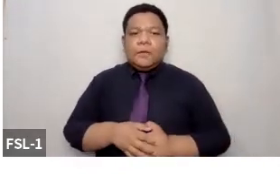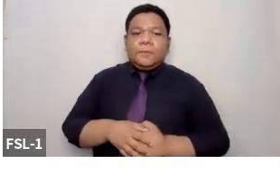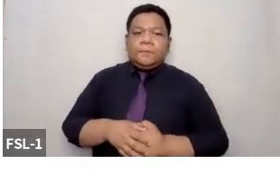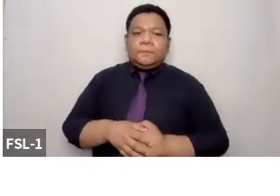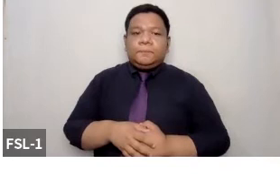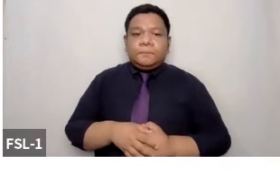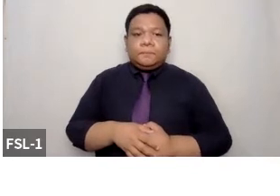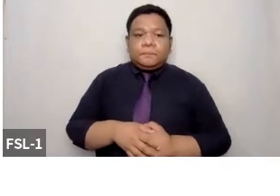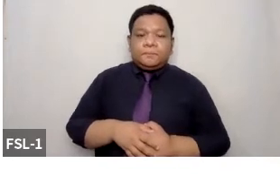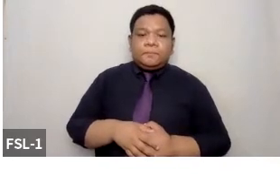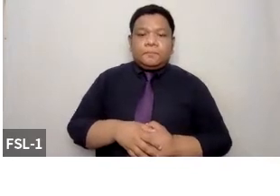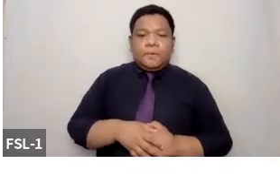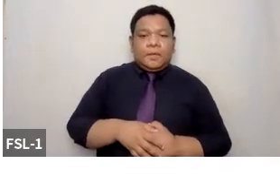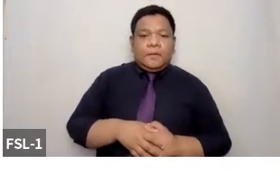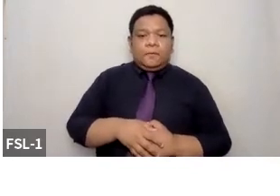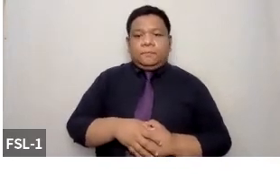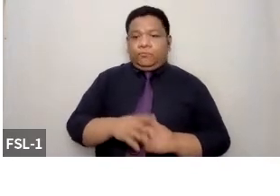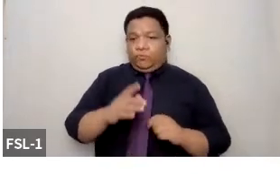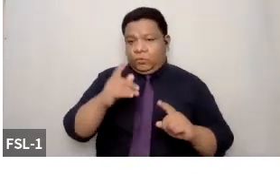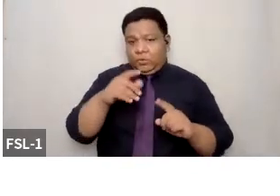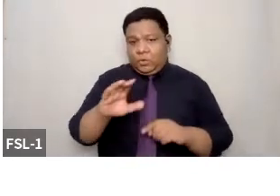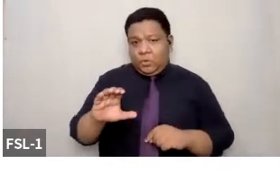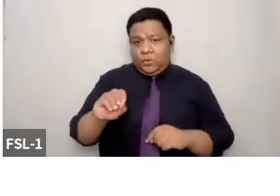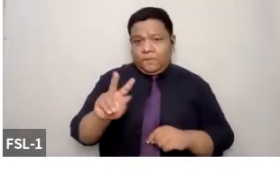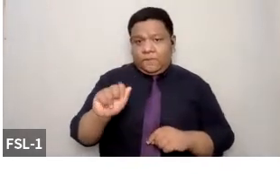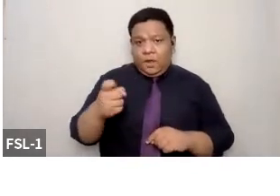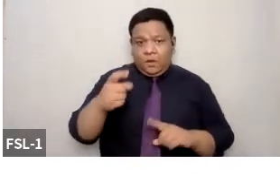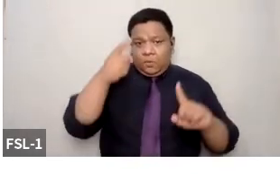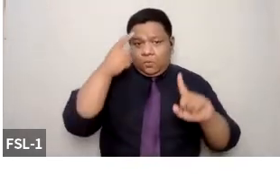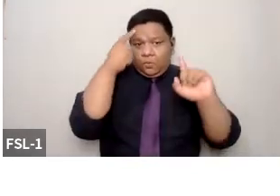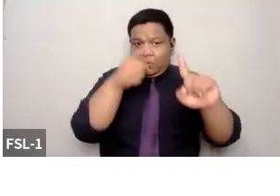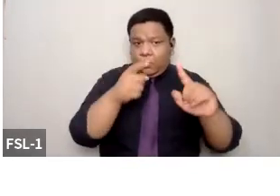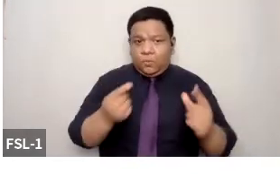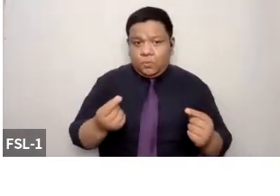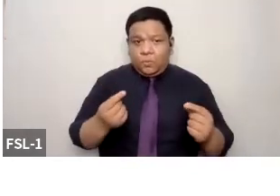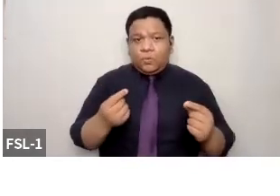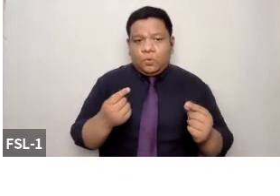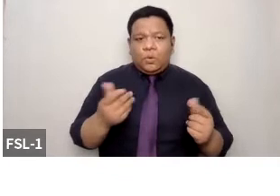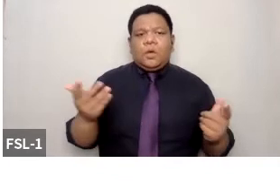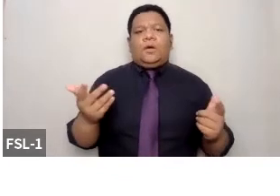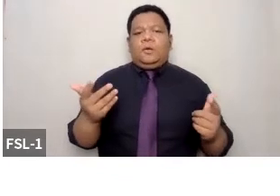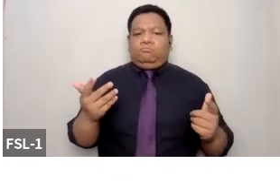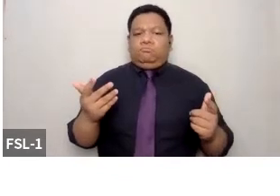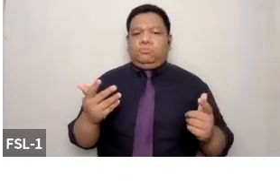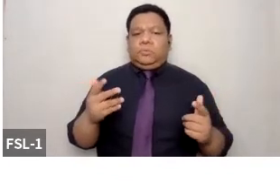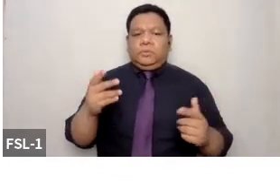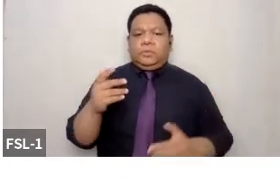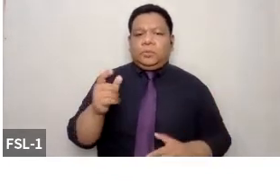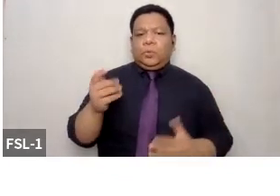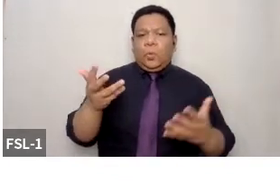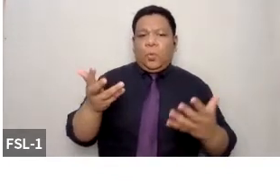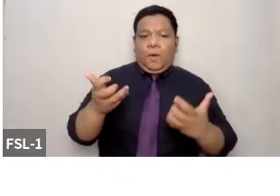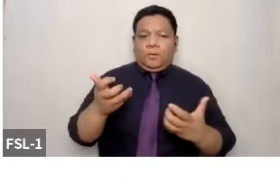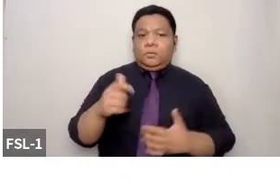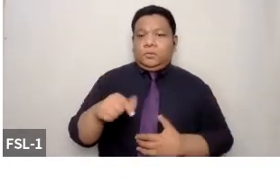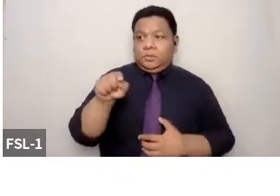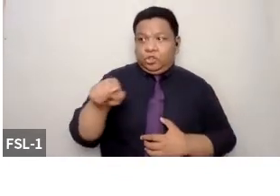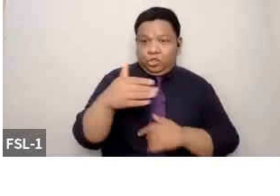The goal of Covax is to provide vaccines for 20% of countries’ populations.